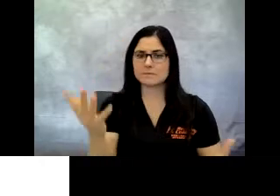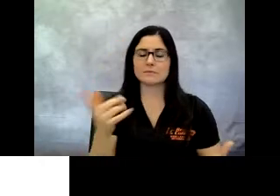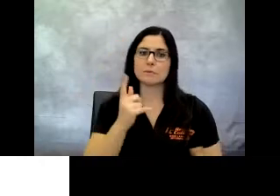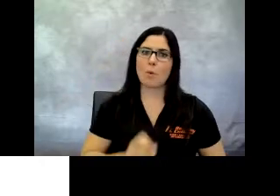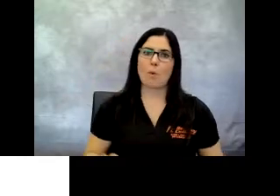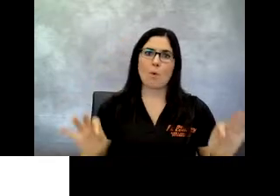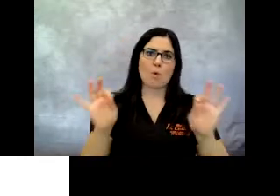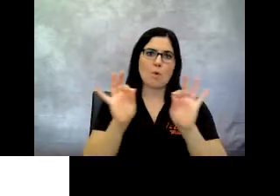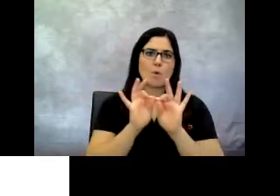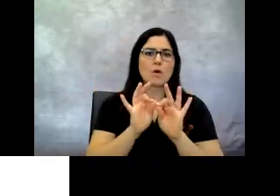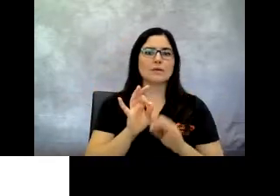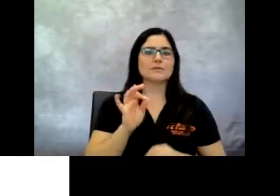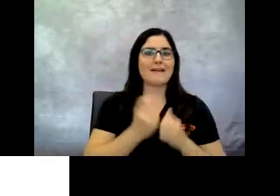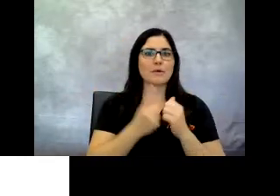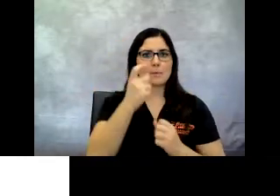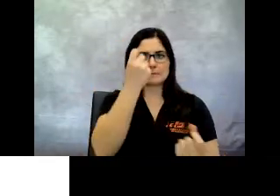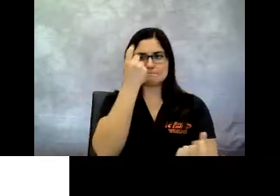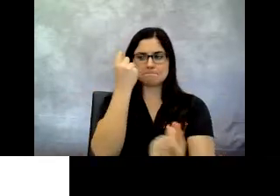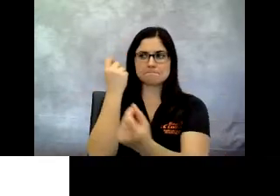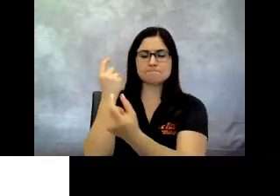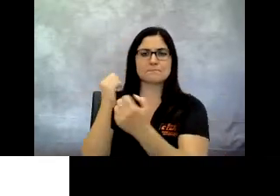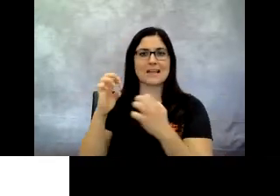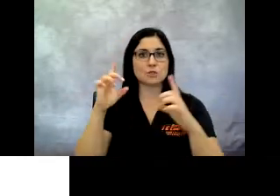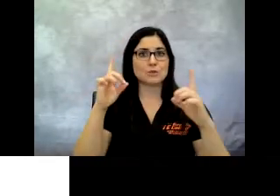Get everybody on the same page. Educate one another.